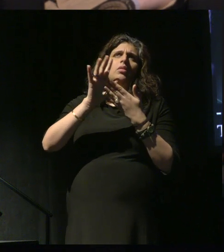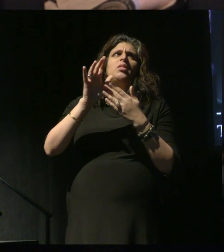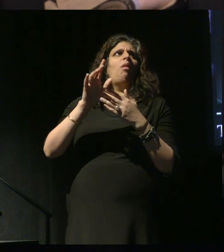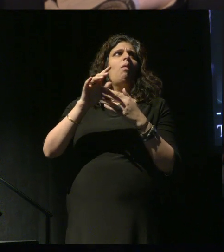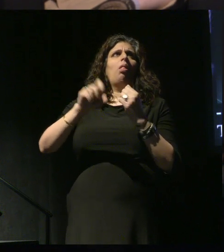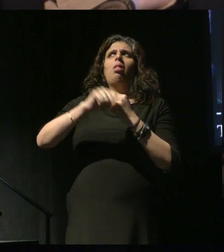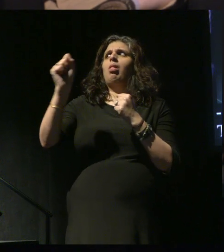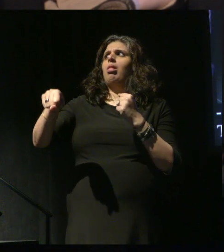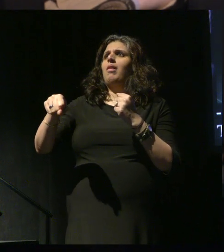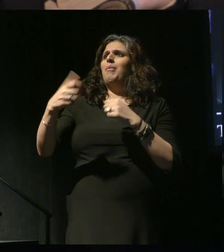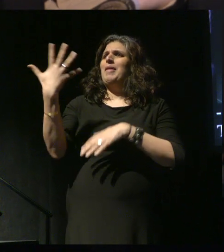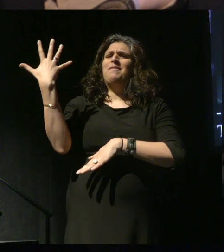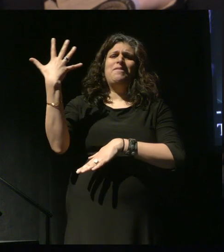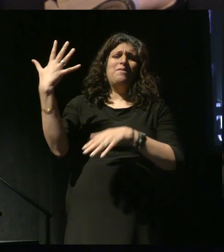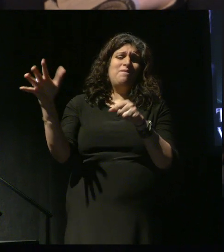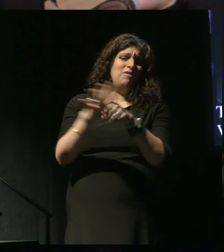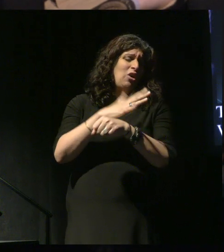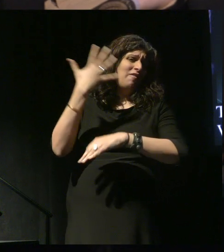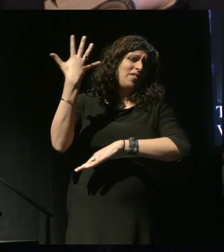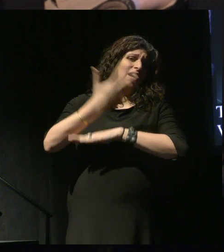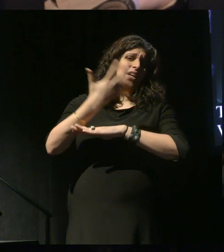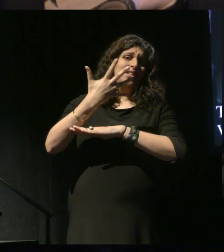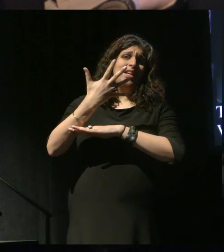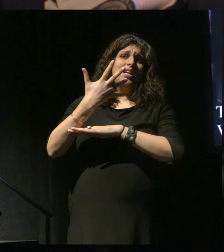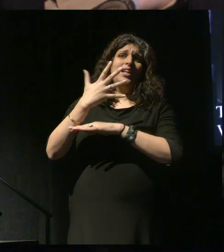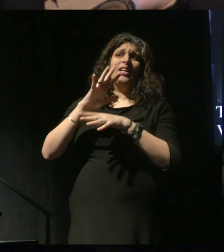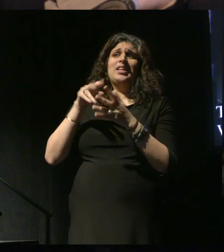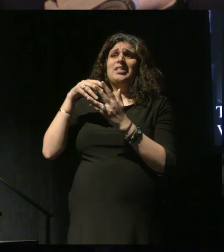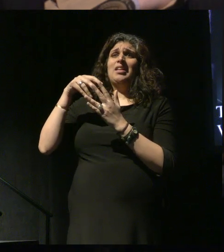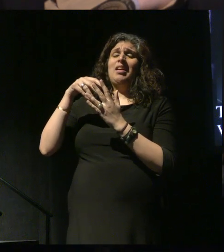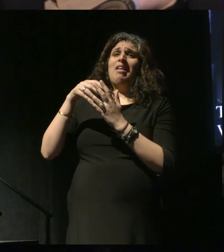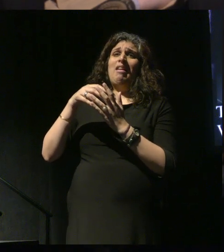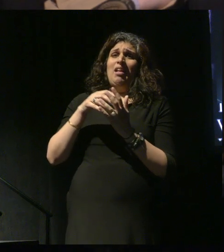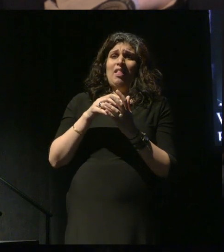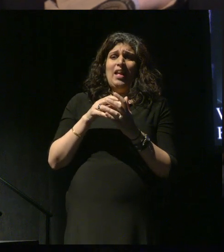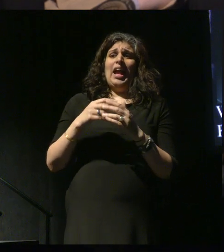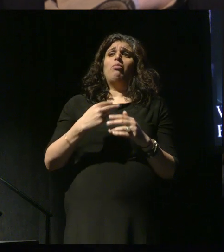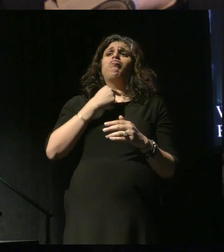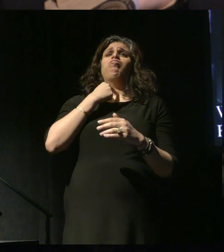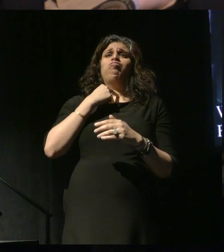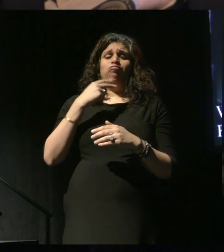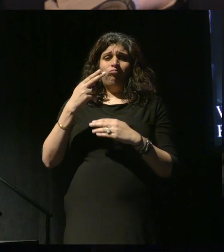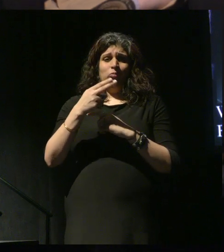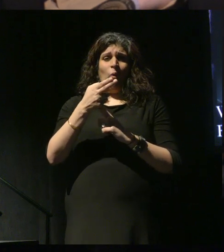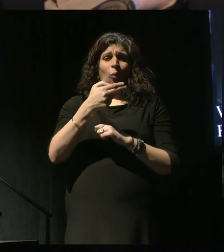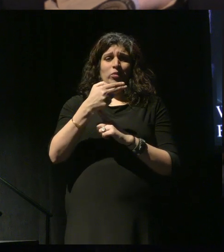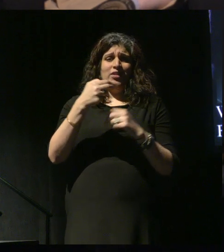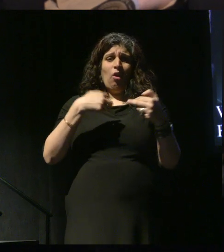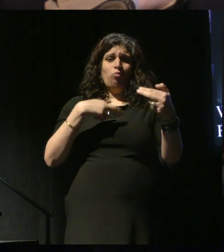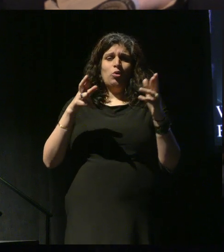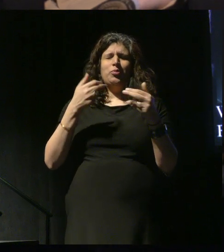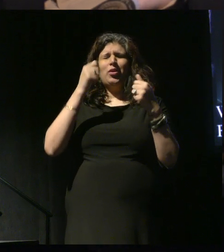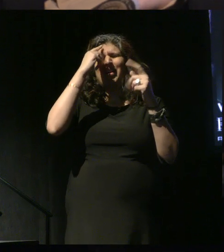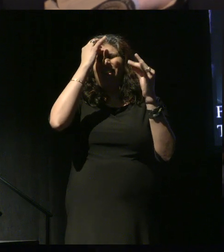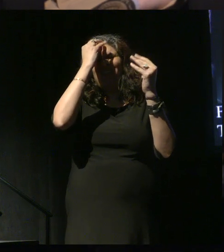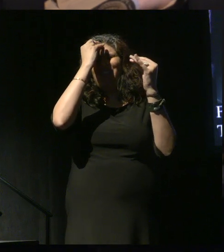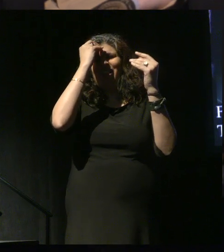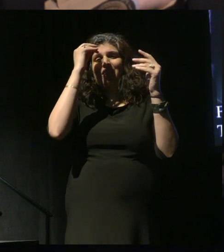I think it was like five days hold up in a hotel room trying to figure out this title. 'cause they knew that as soon as I had the title,